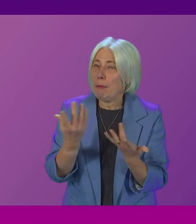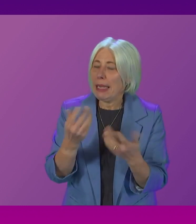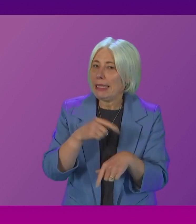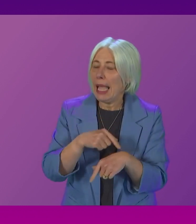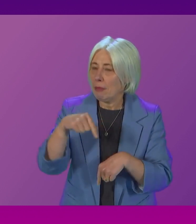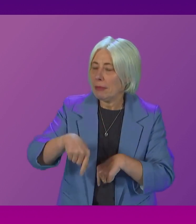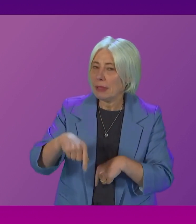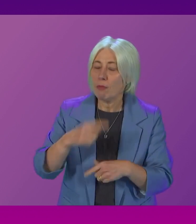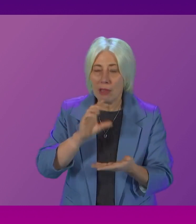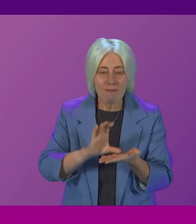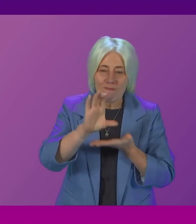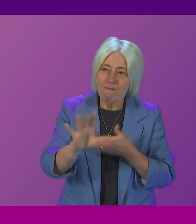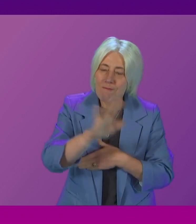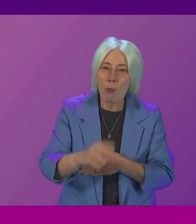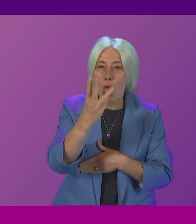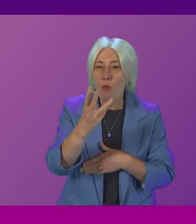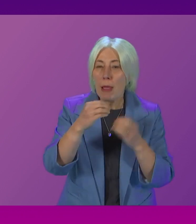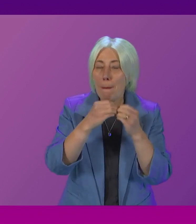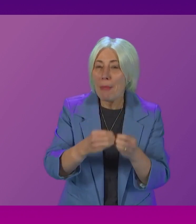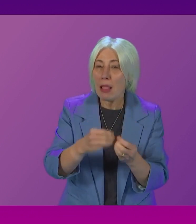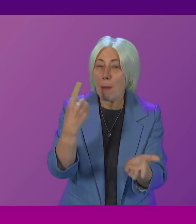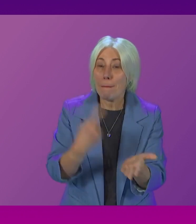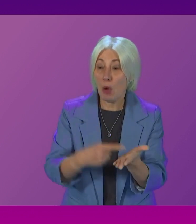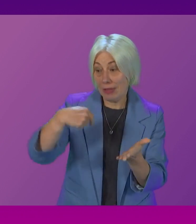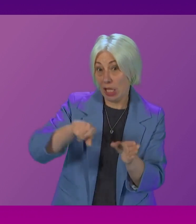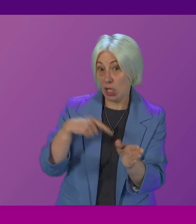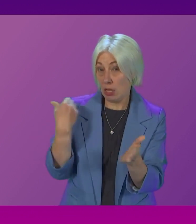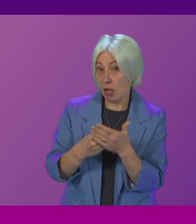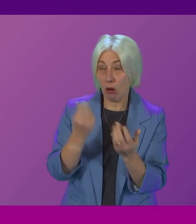we are investing around £3 billion this year on initiatives and measures